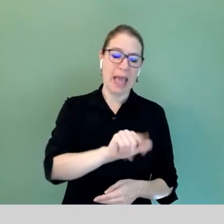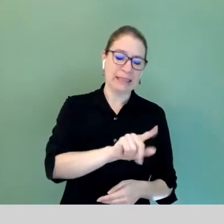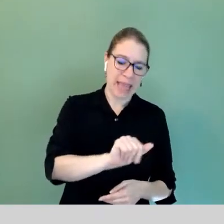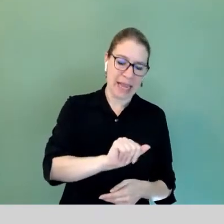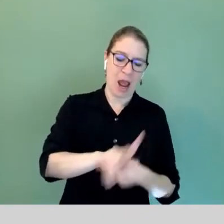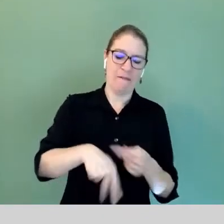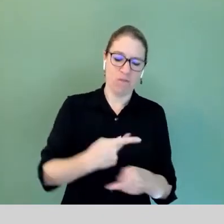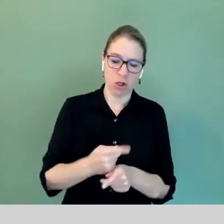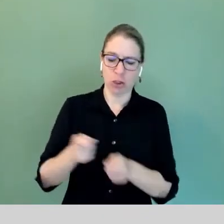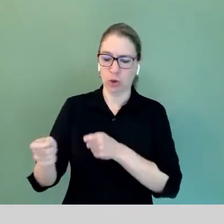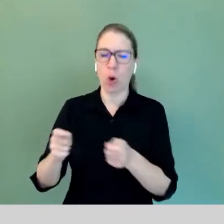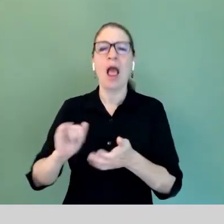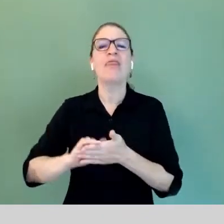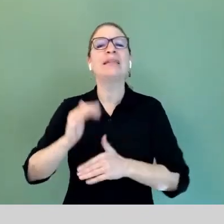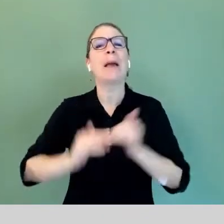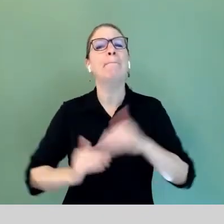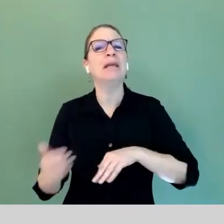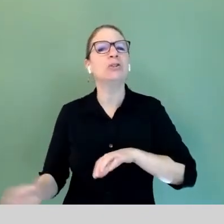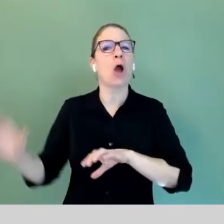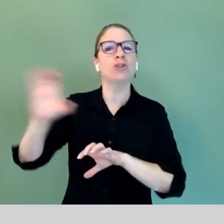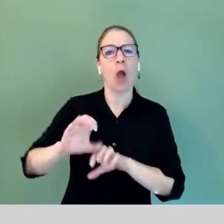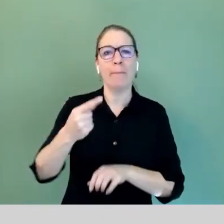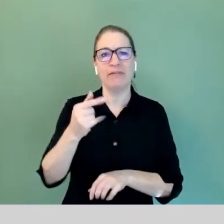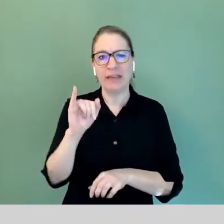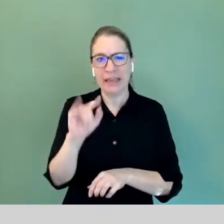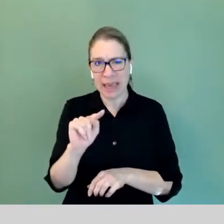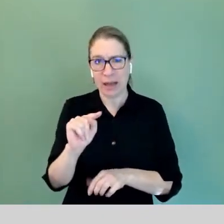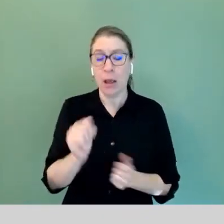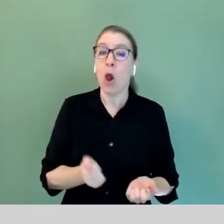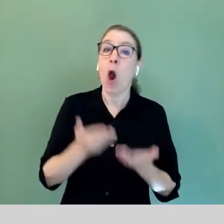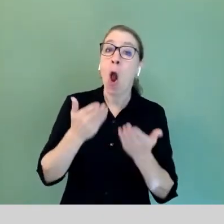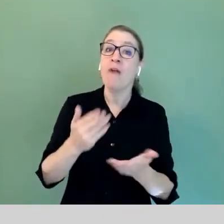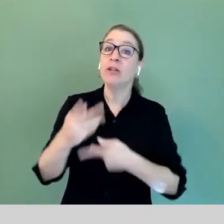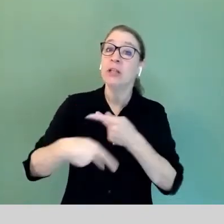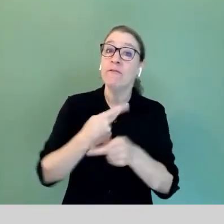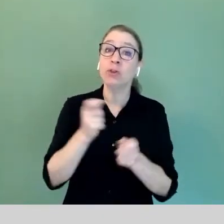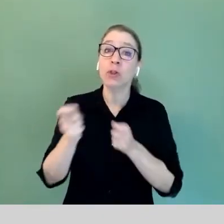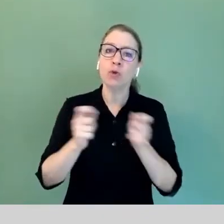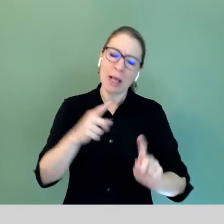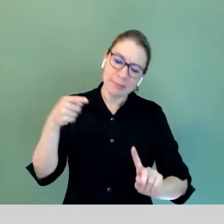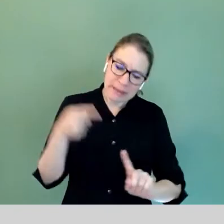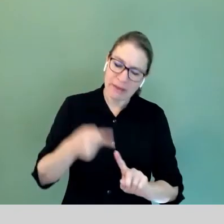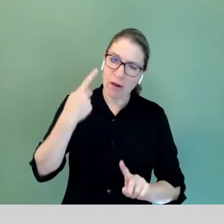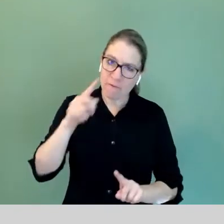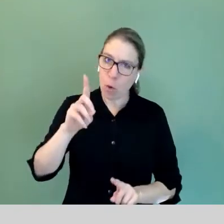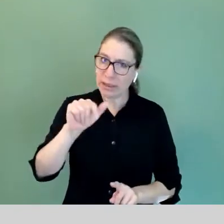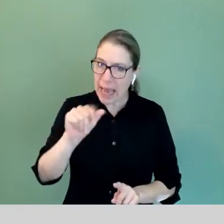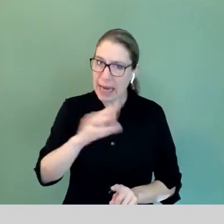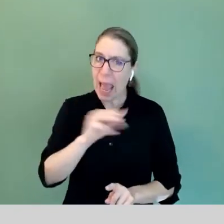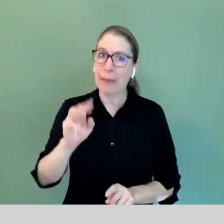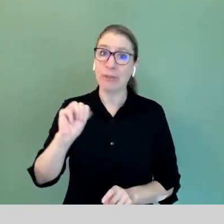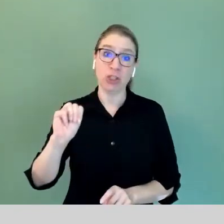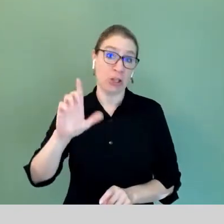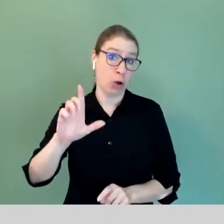which is built on top of Git. So it offers version control specifically for data and machine learning models.